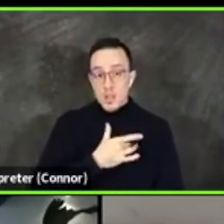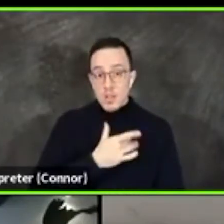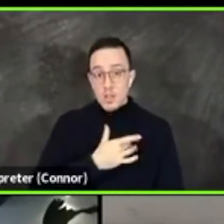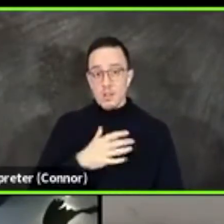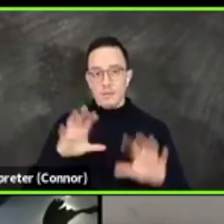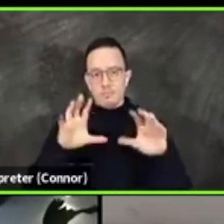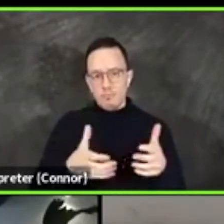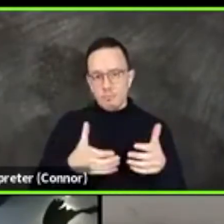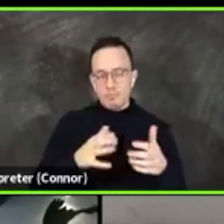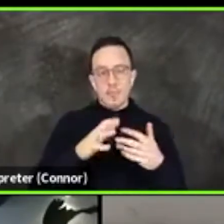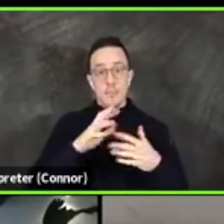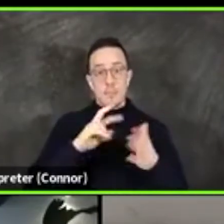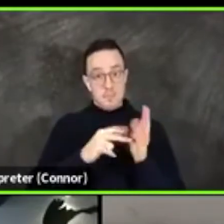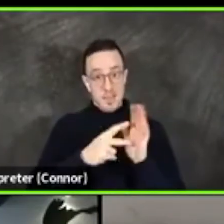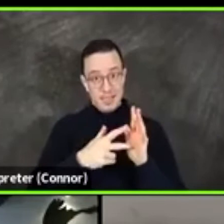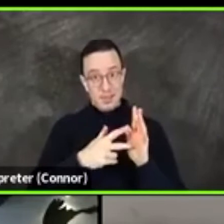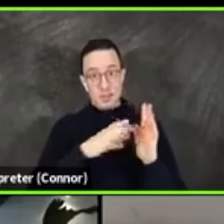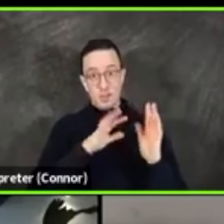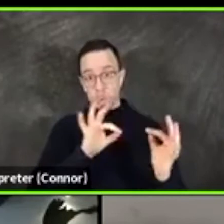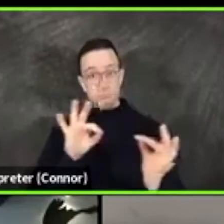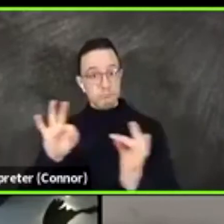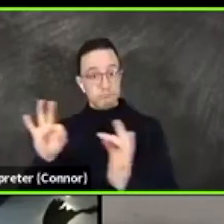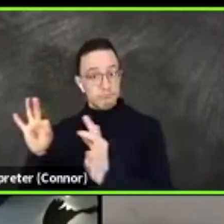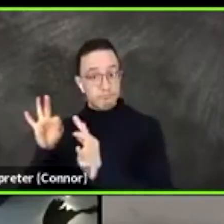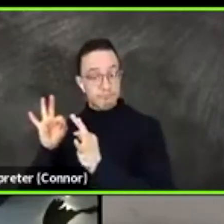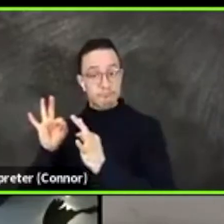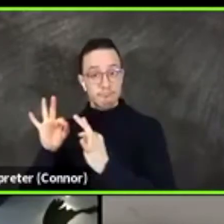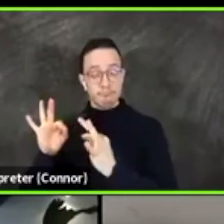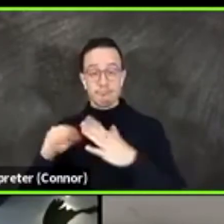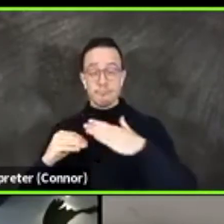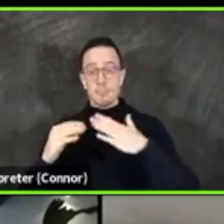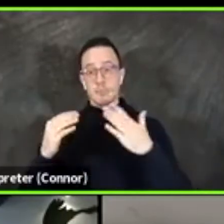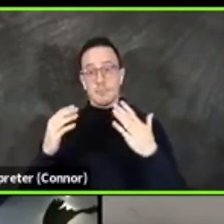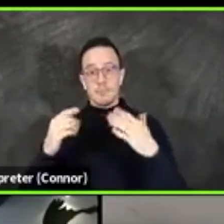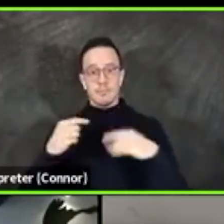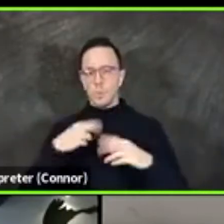NECESSARILY MEAN THAT IT IS -- IT IS A, LIKE, A BASE LEVEL -- WE CAN GO INTO THE DEEP RUPTURES